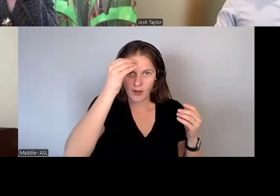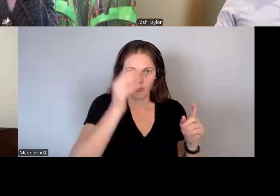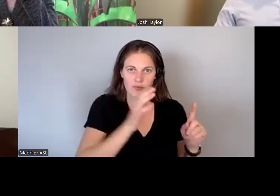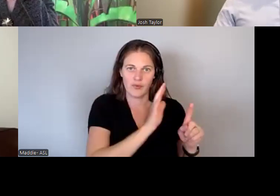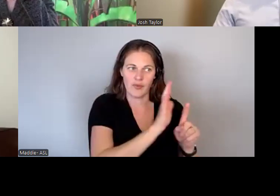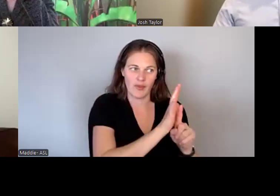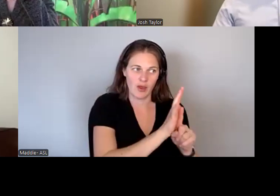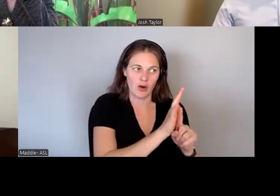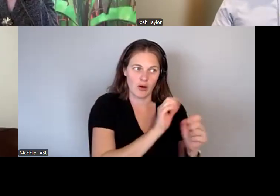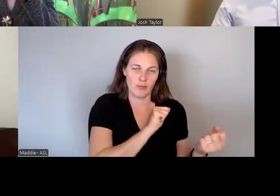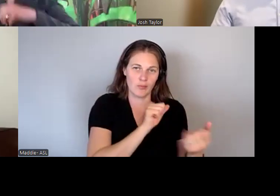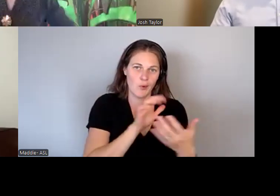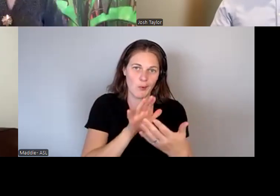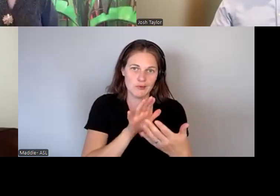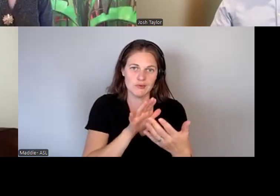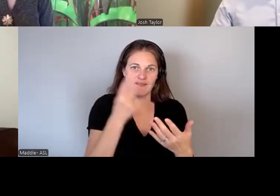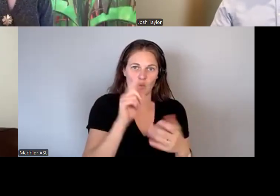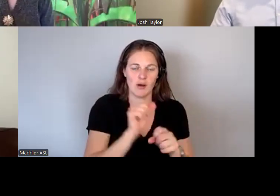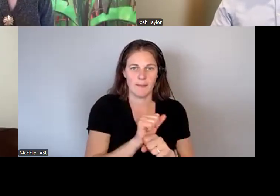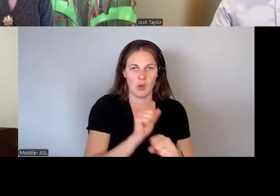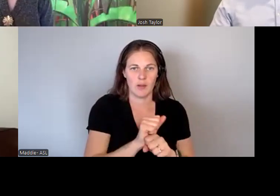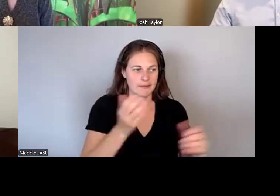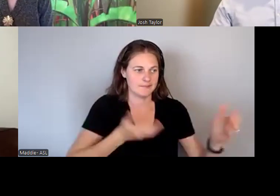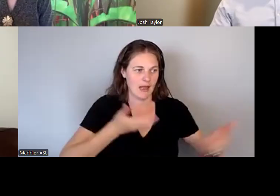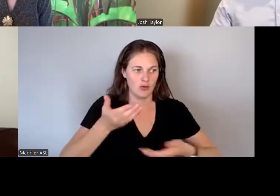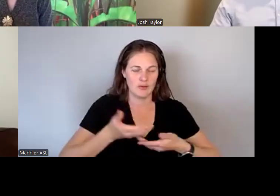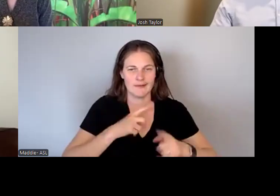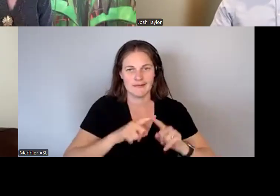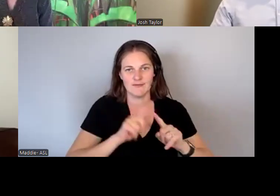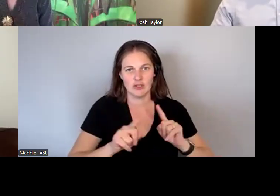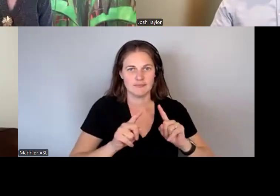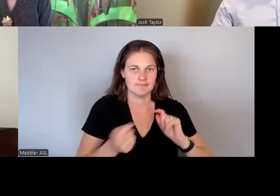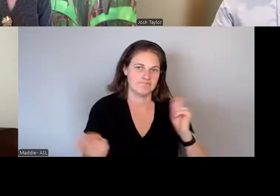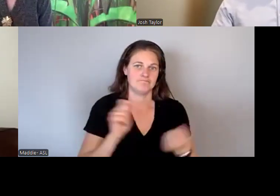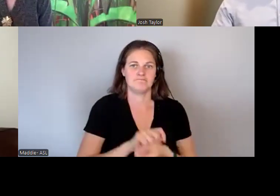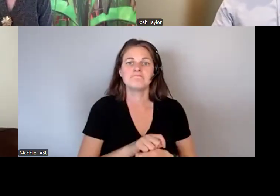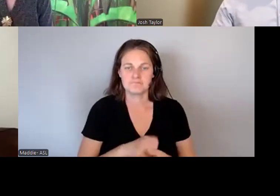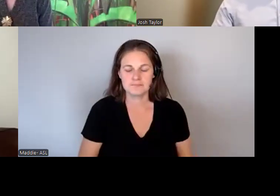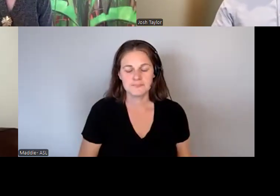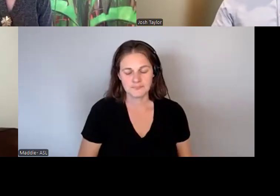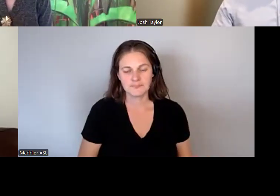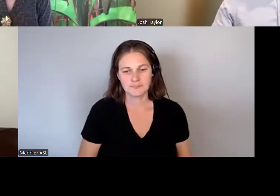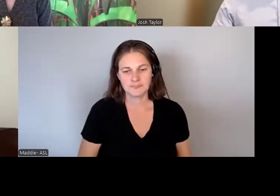you know, approach to employment in different ways. So, you know, I think